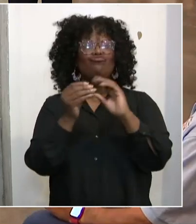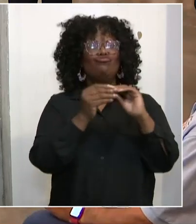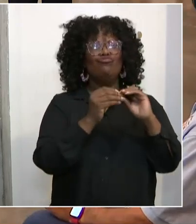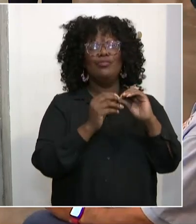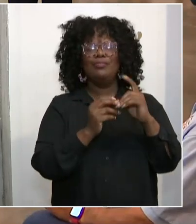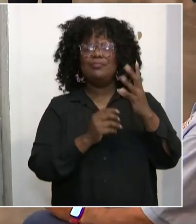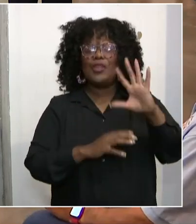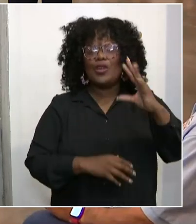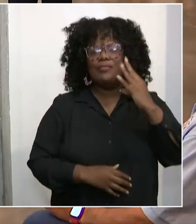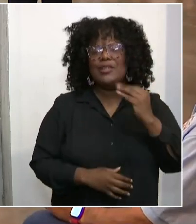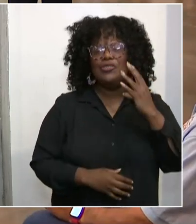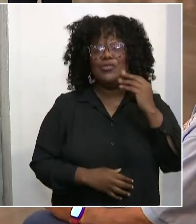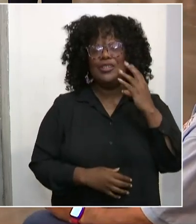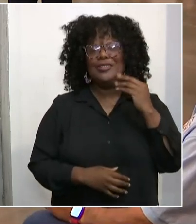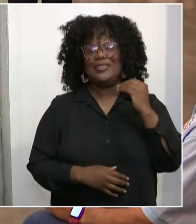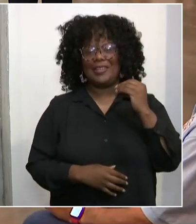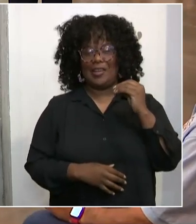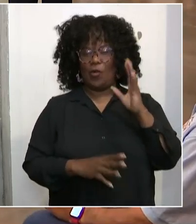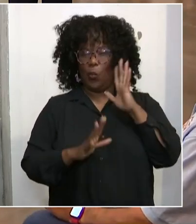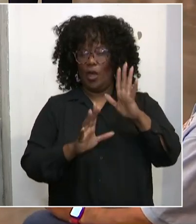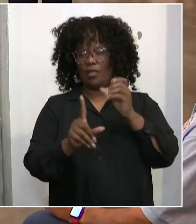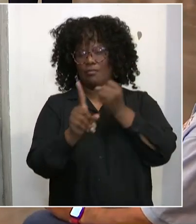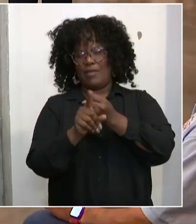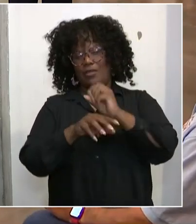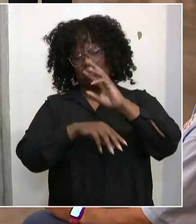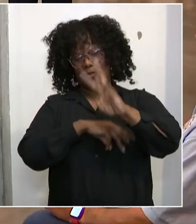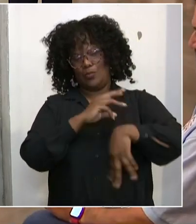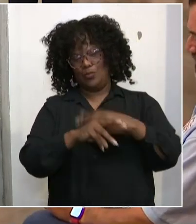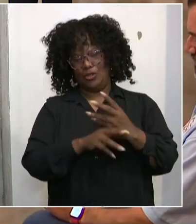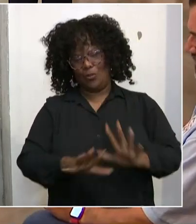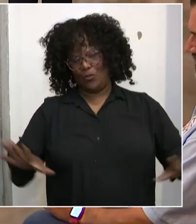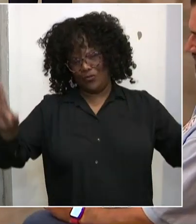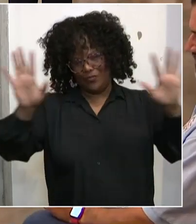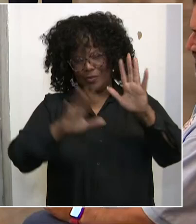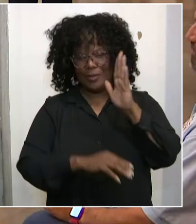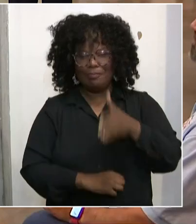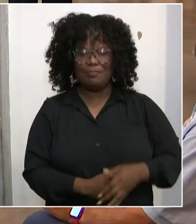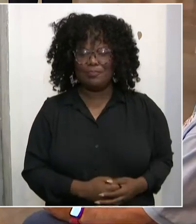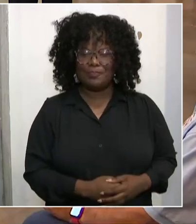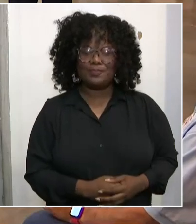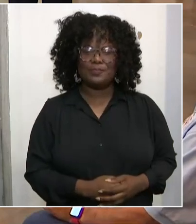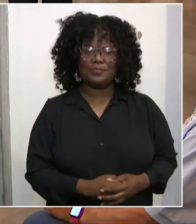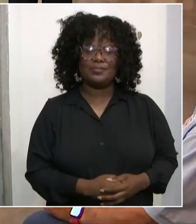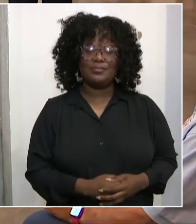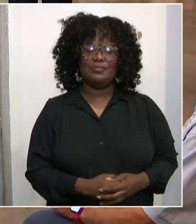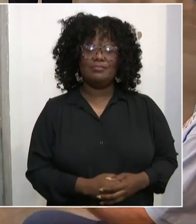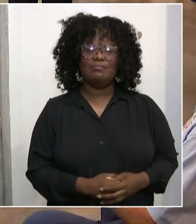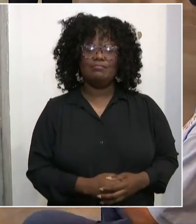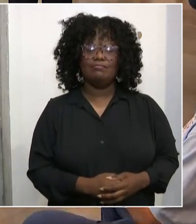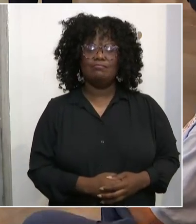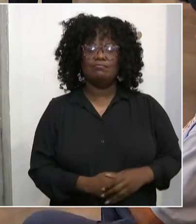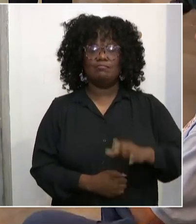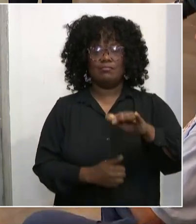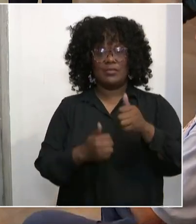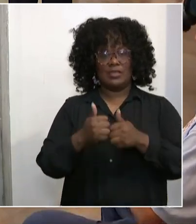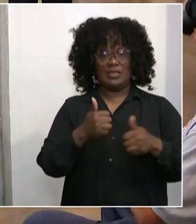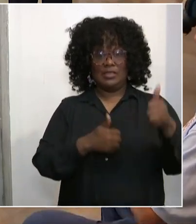And when they want to come back, uh, we're also, uh, our chief of police who you're gonna hear from in just a moment